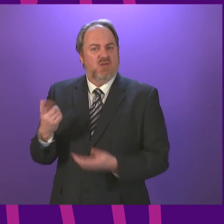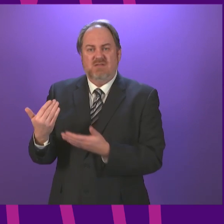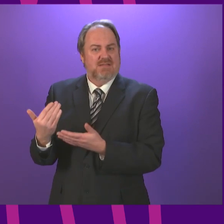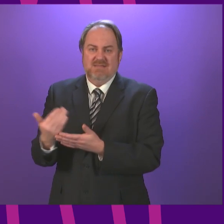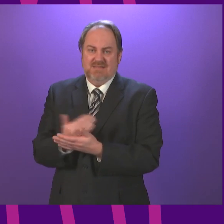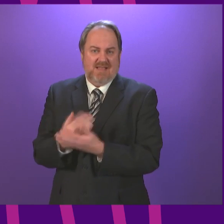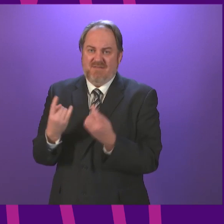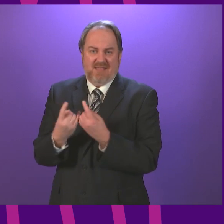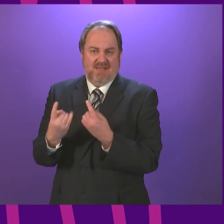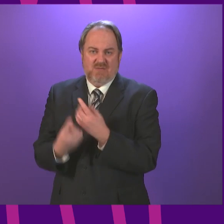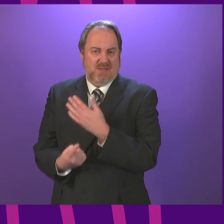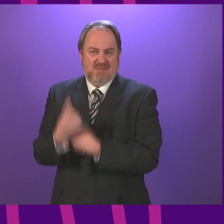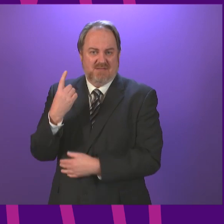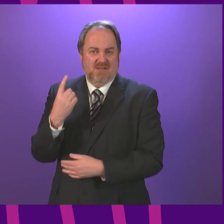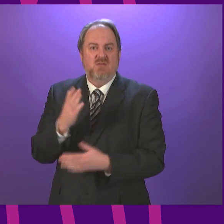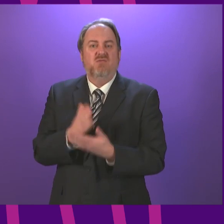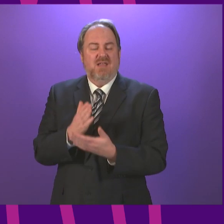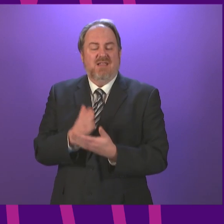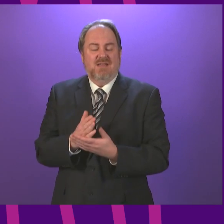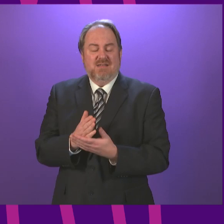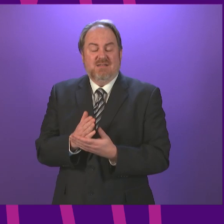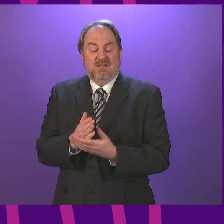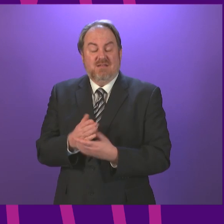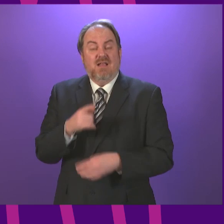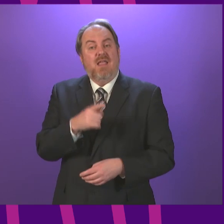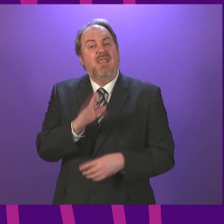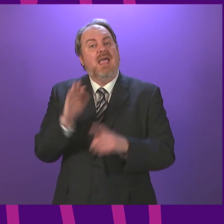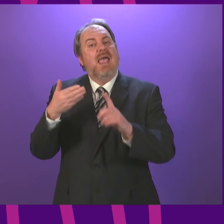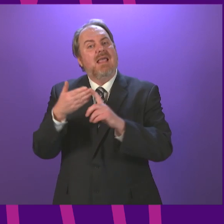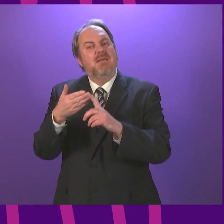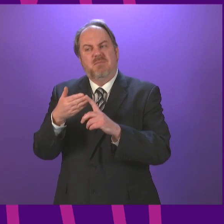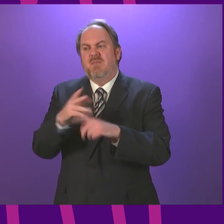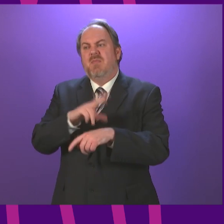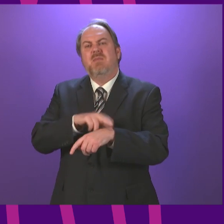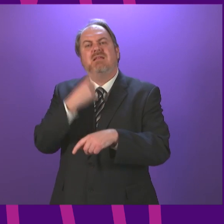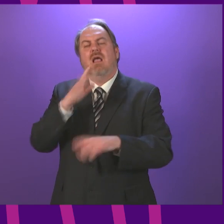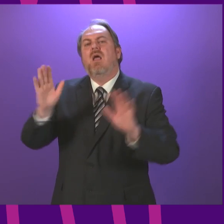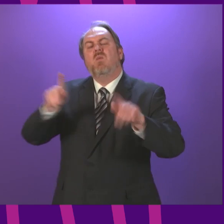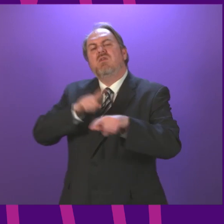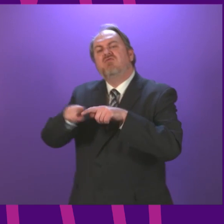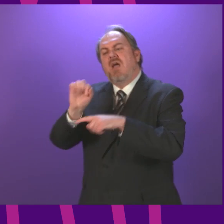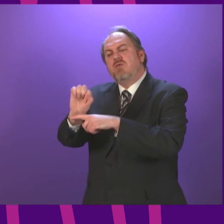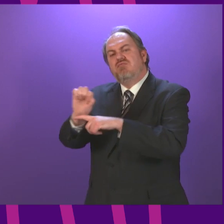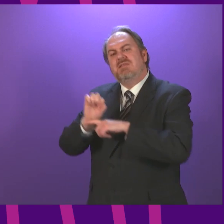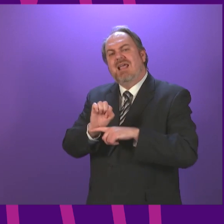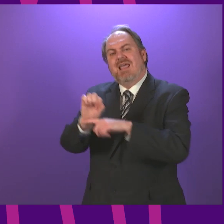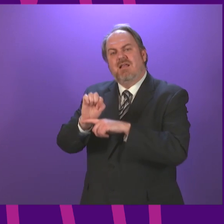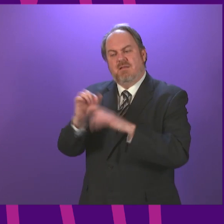The police have put out a press release to say that the purpose of the operation was to protect the public, but I can assure everyone—including the police—that